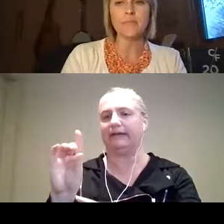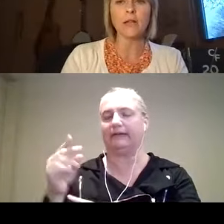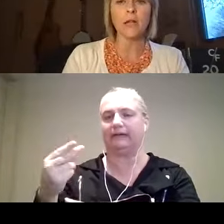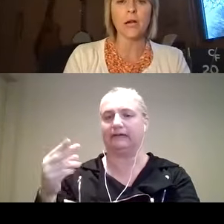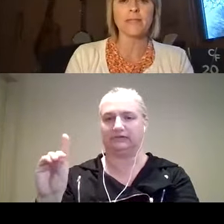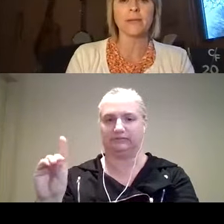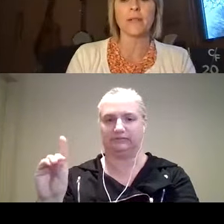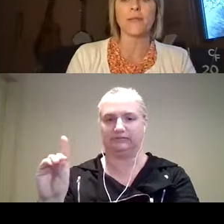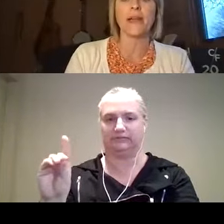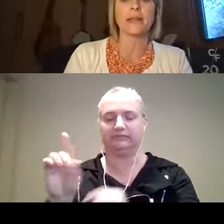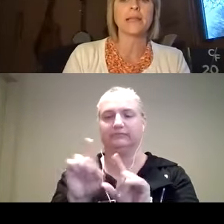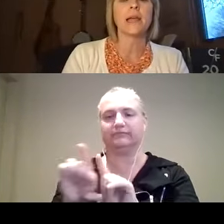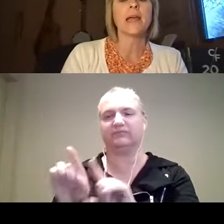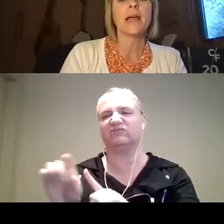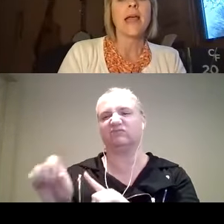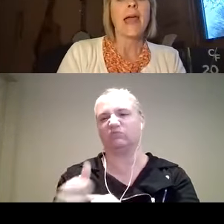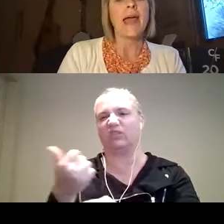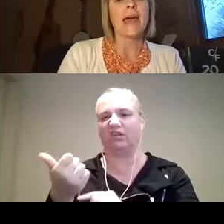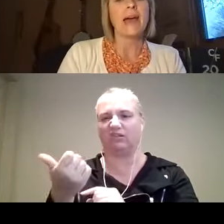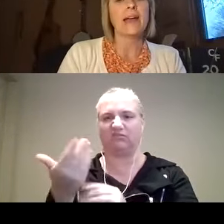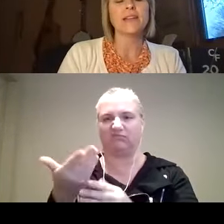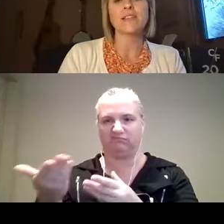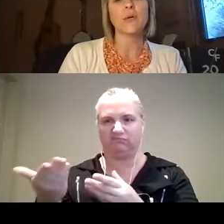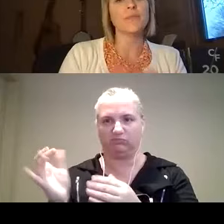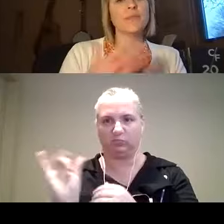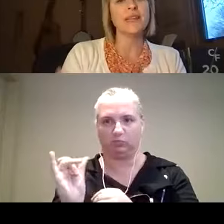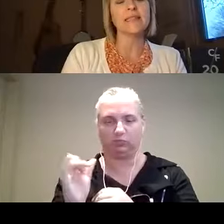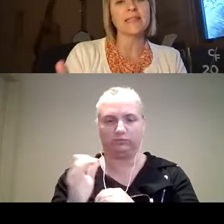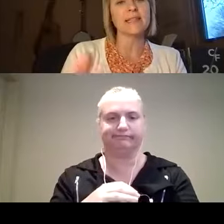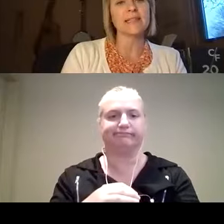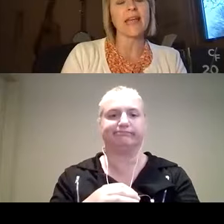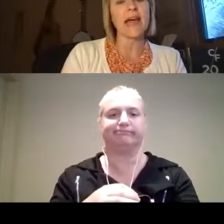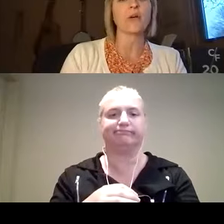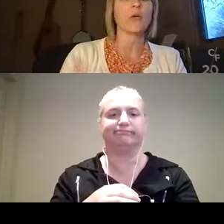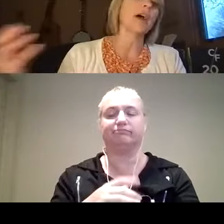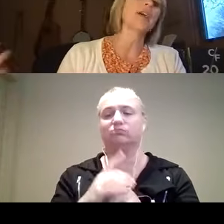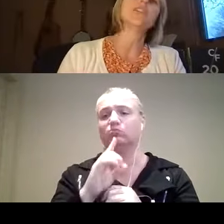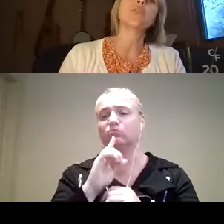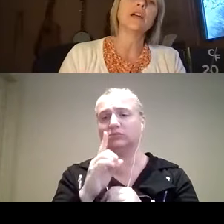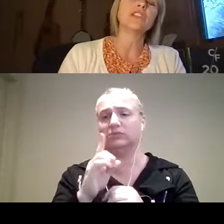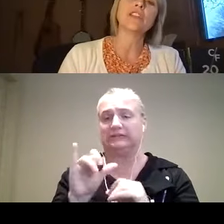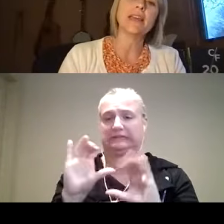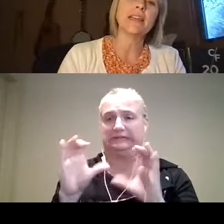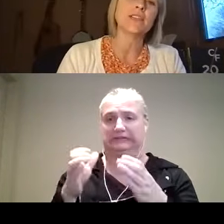along with some other things. And so, this is the category under which kids